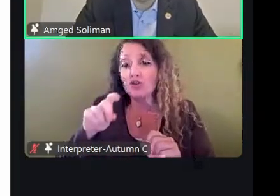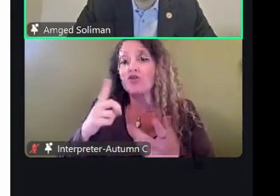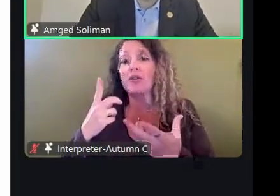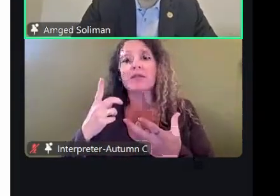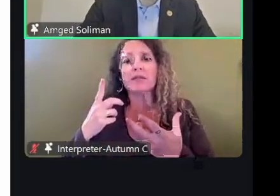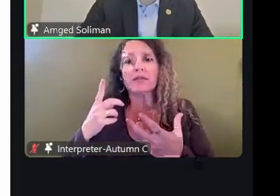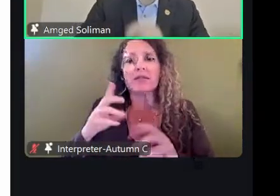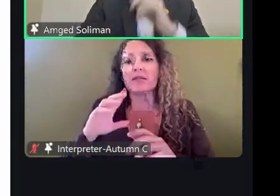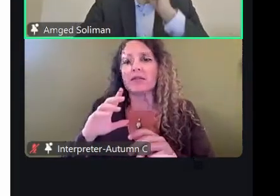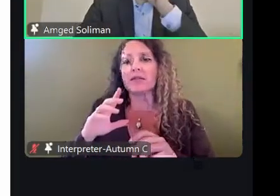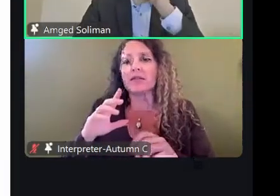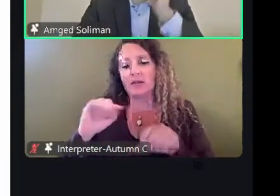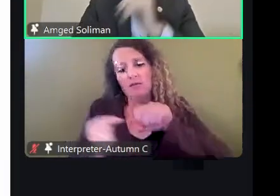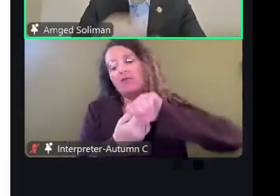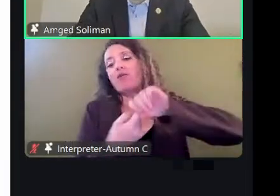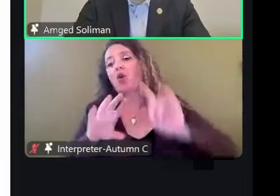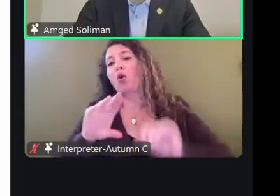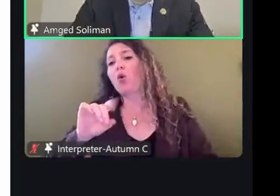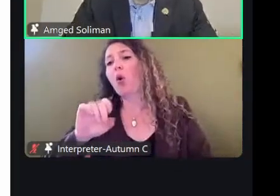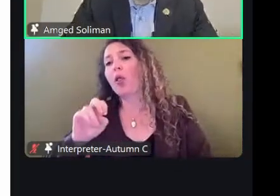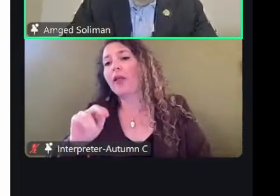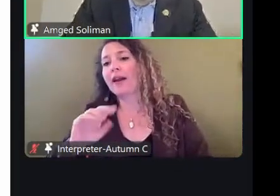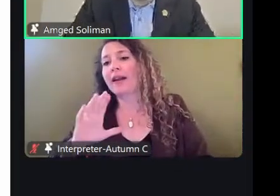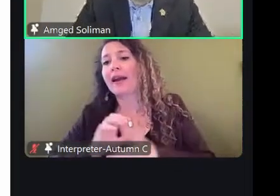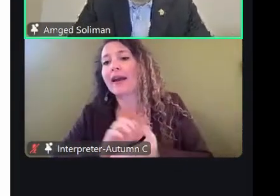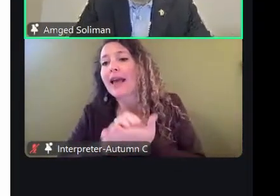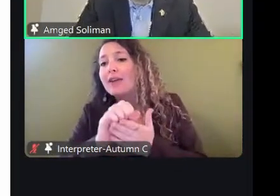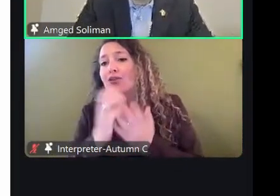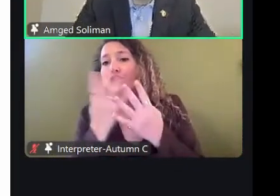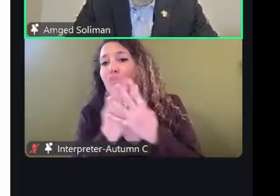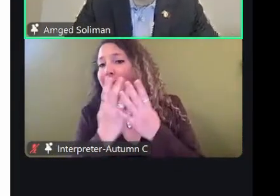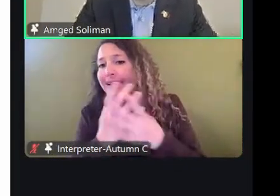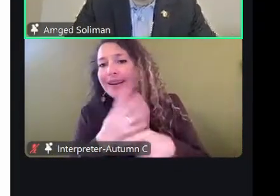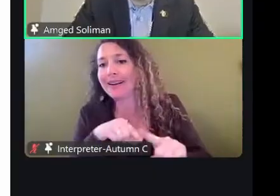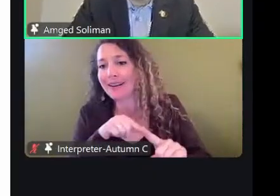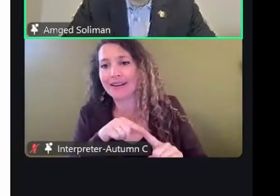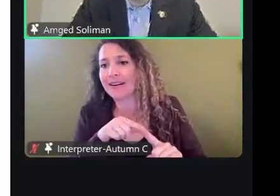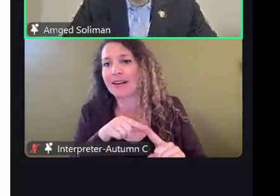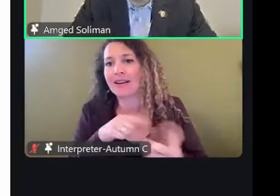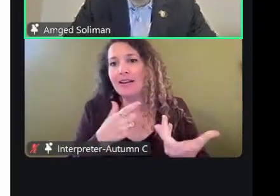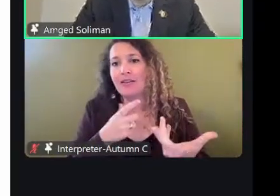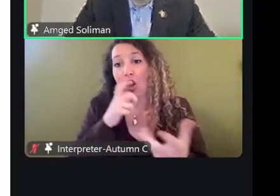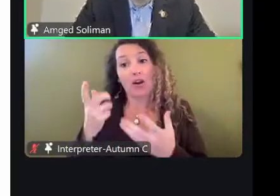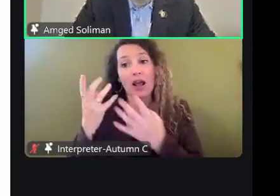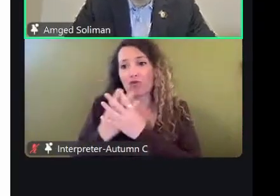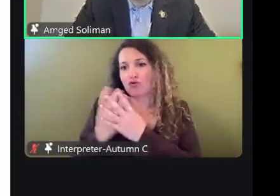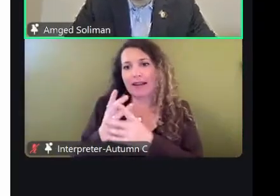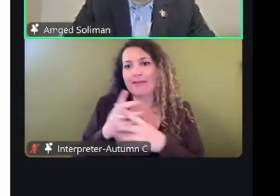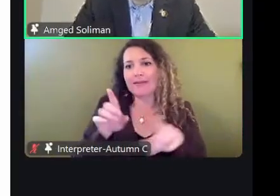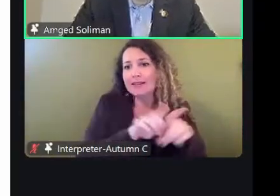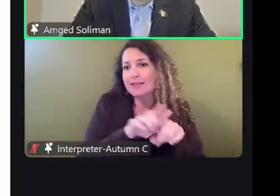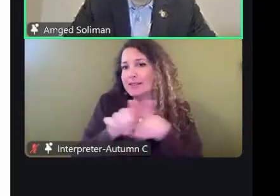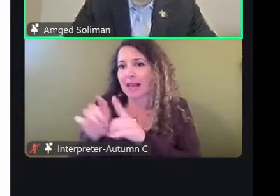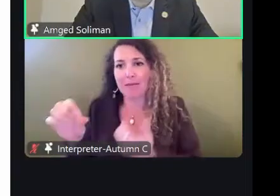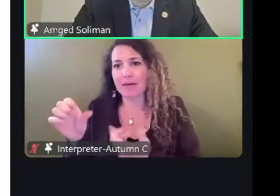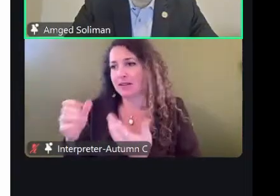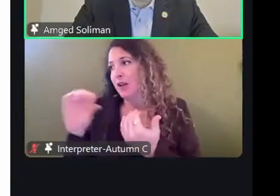um uh at a rate that's not on par with their non-disabled peers. um they experience dispar-